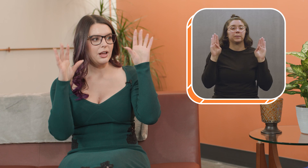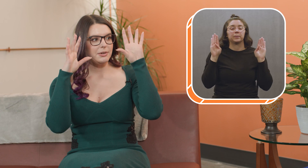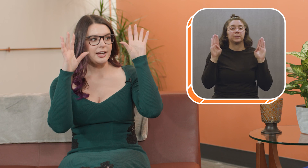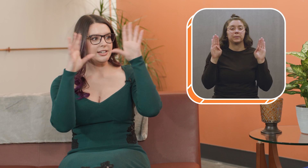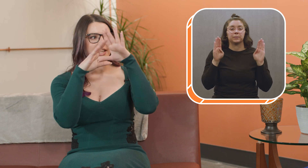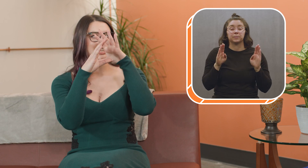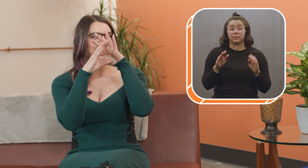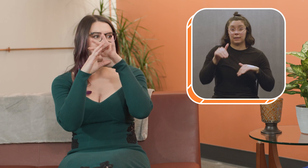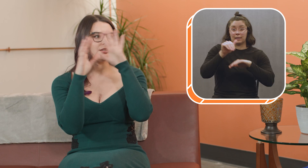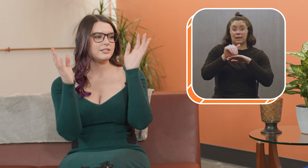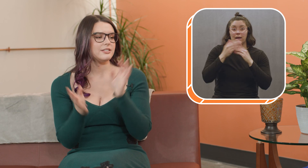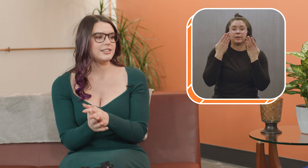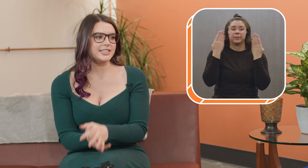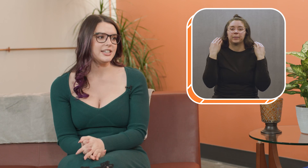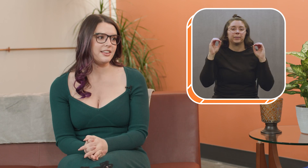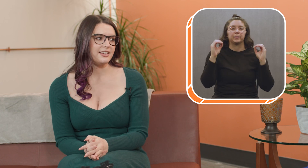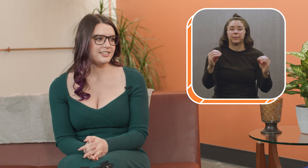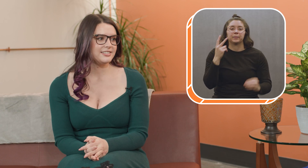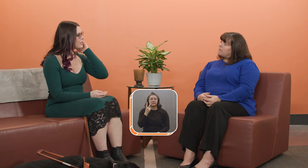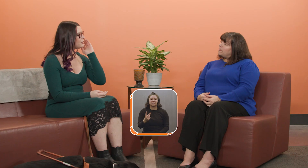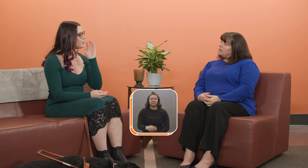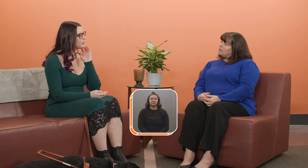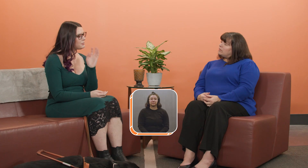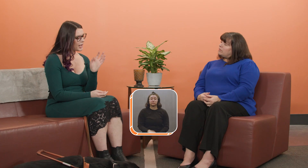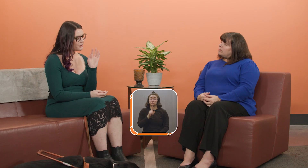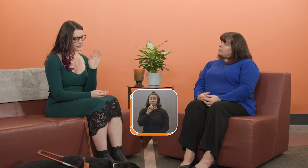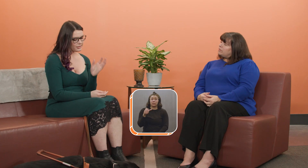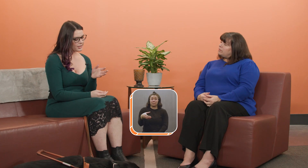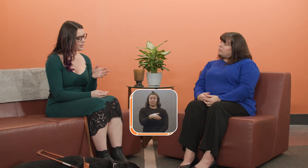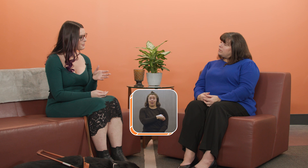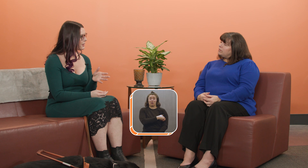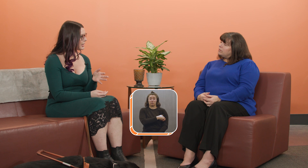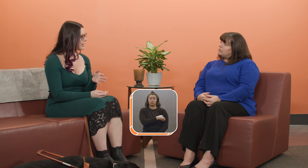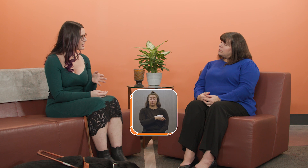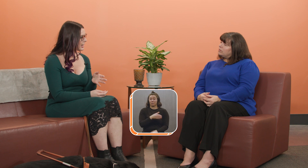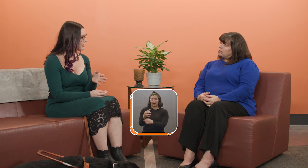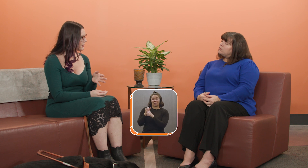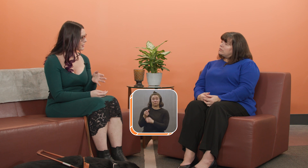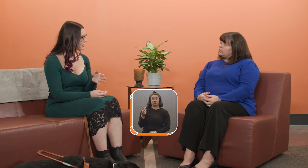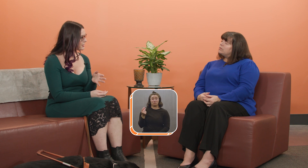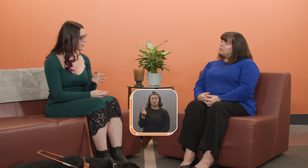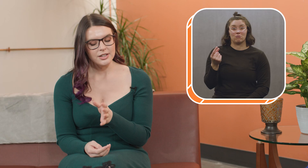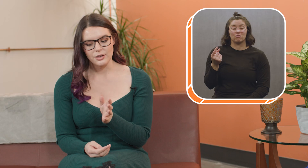but at nighttime it's next to nothing. The most empowering thing about getting a guide dog